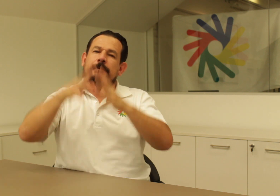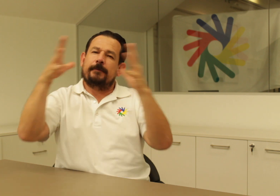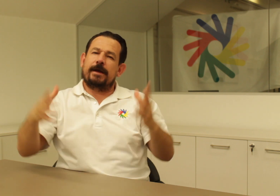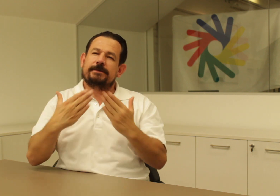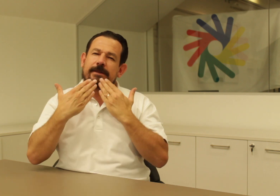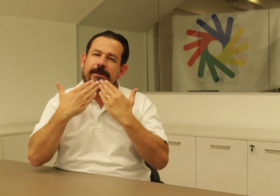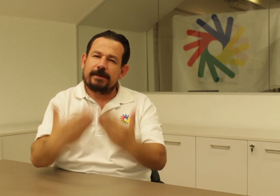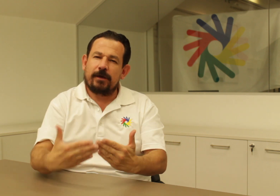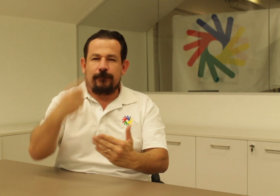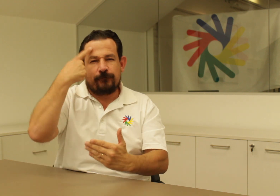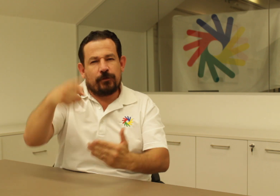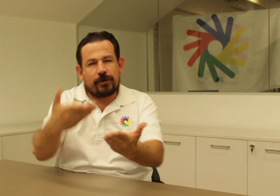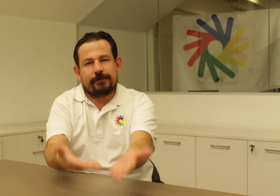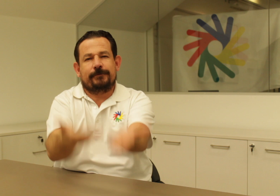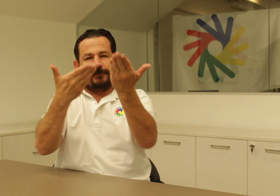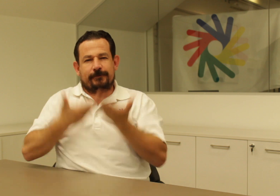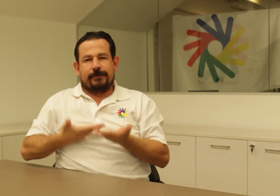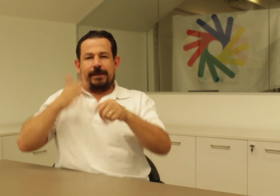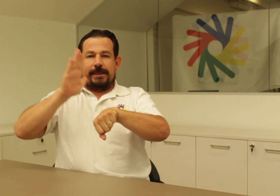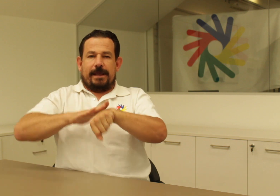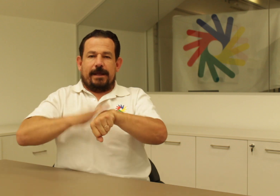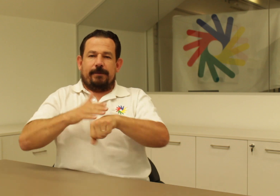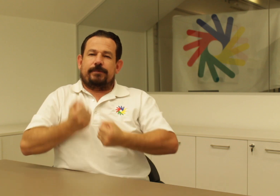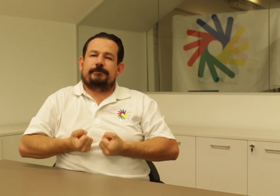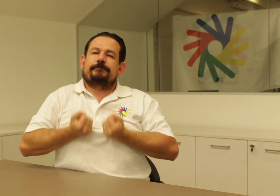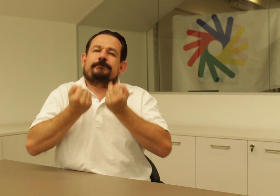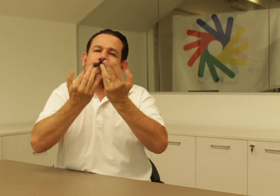Many thanks for this opportunity to share with you.